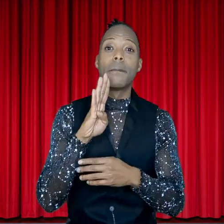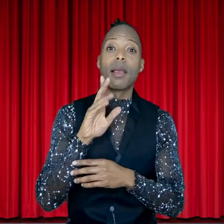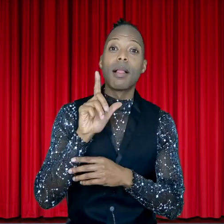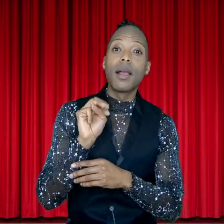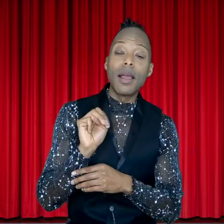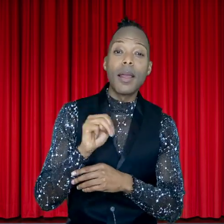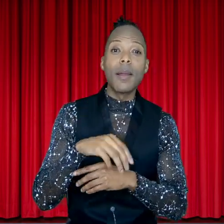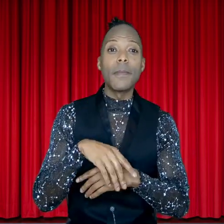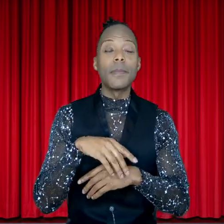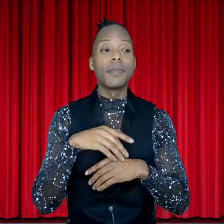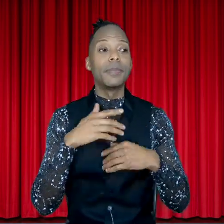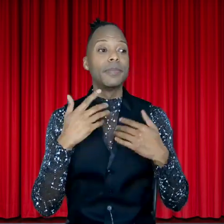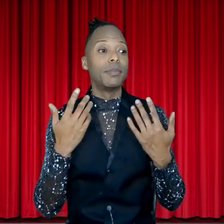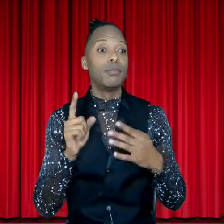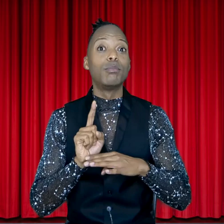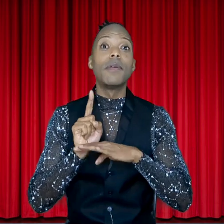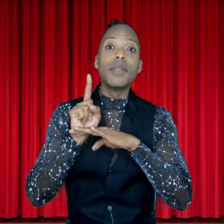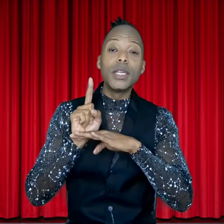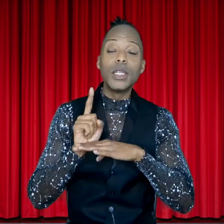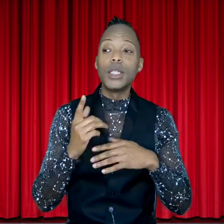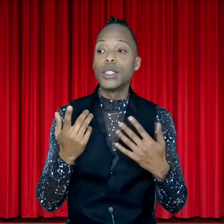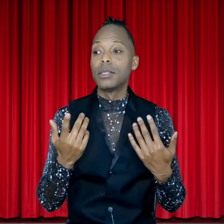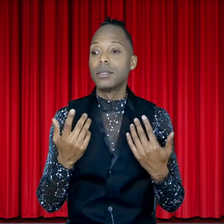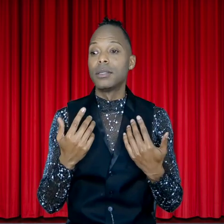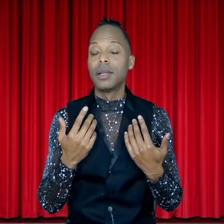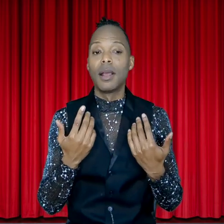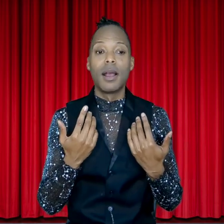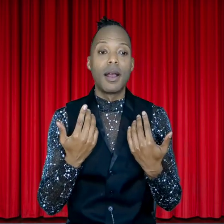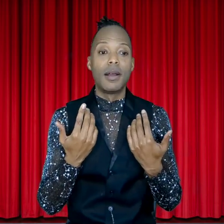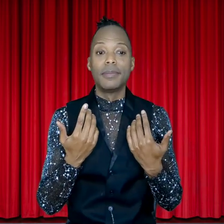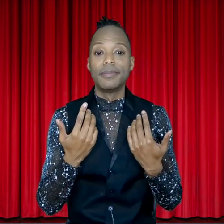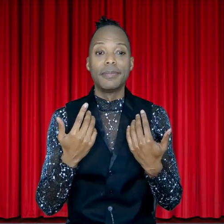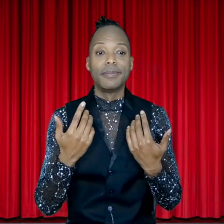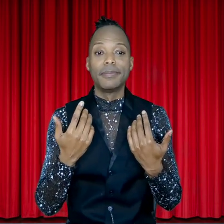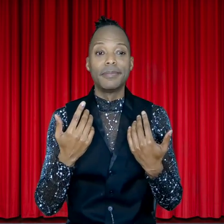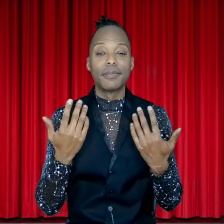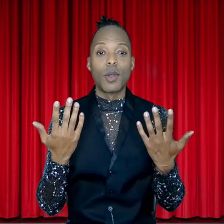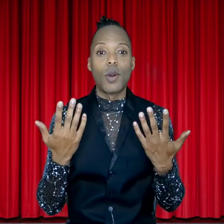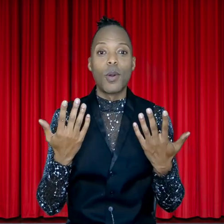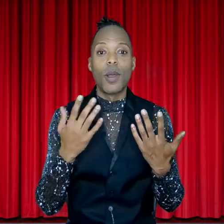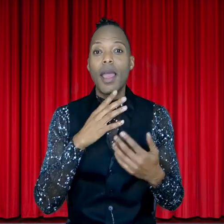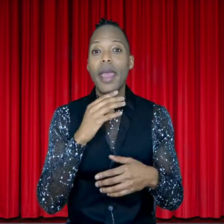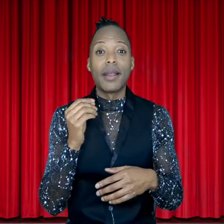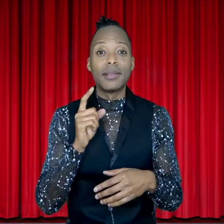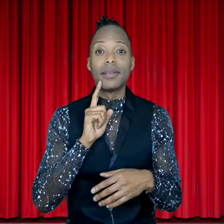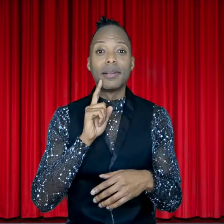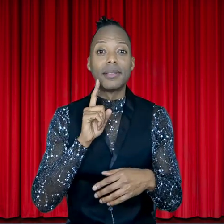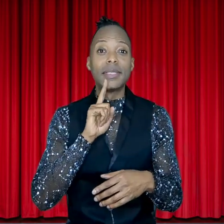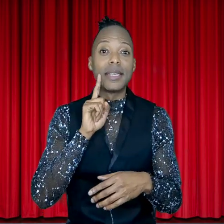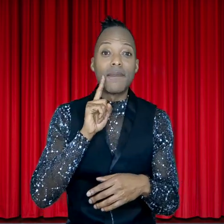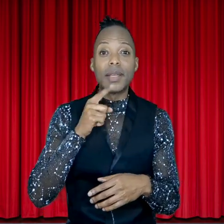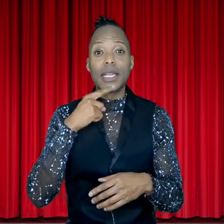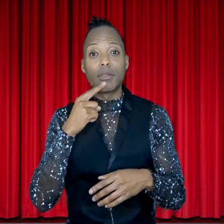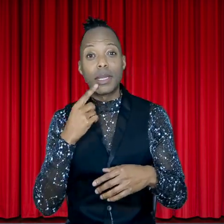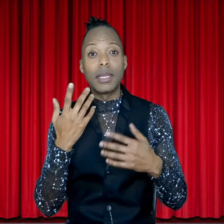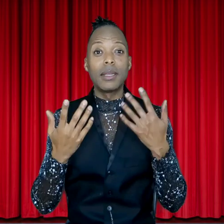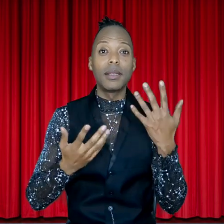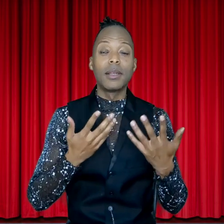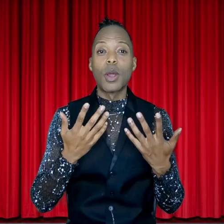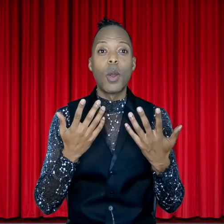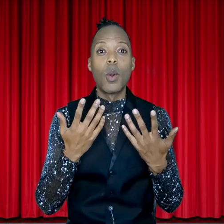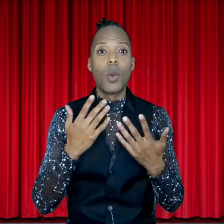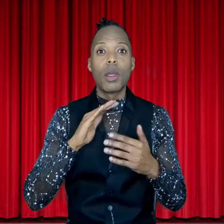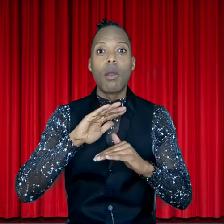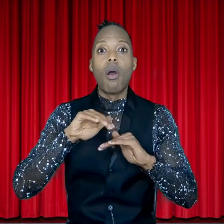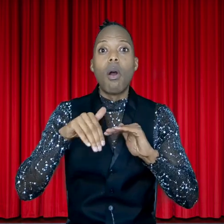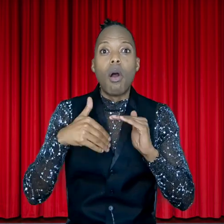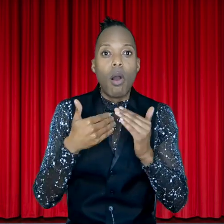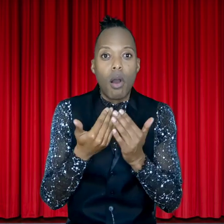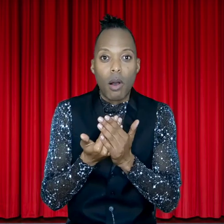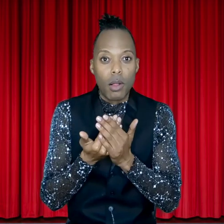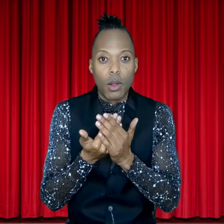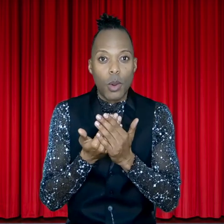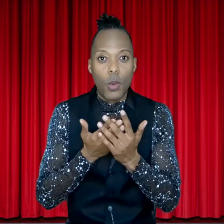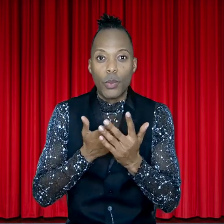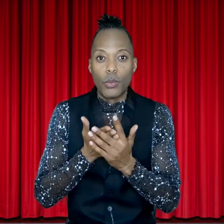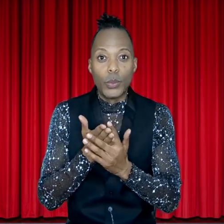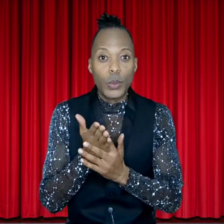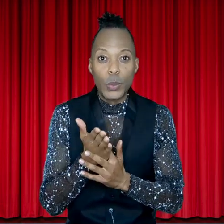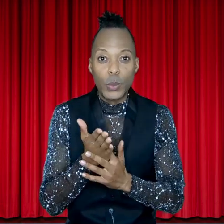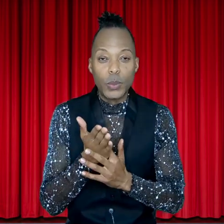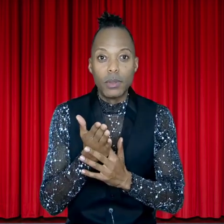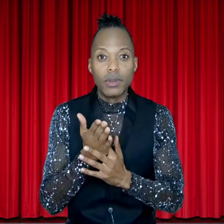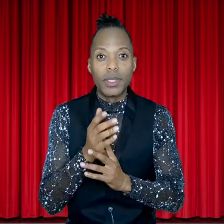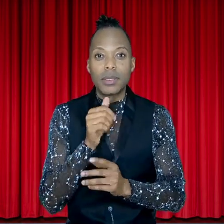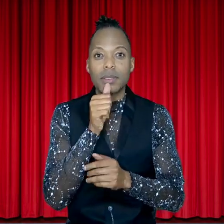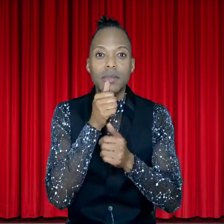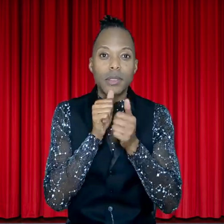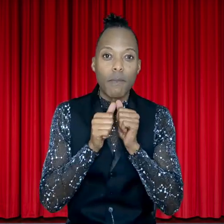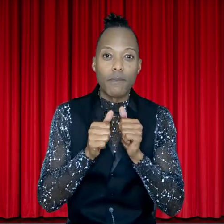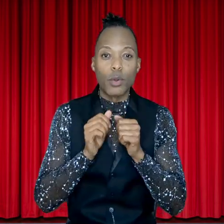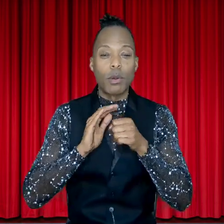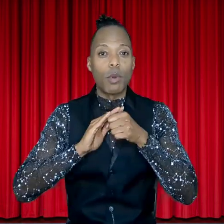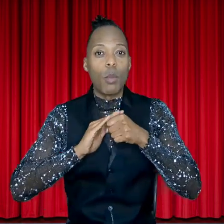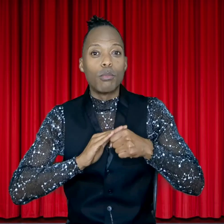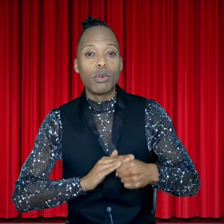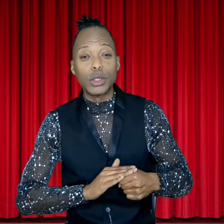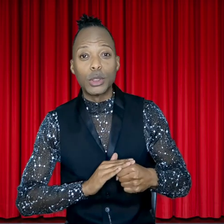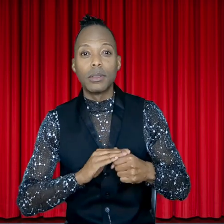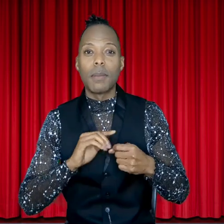um... and deaf and hearing... all these situations that we go through suffering oppression and pain.